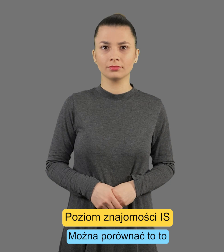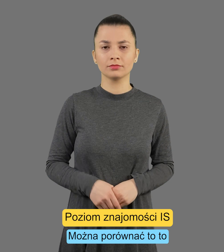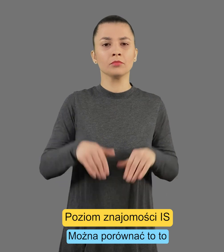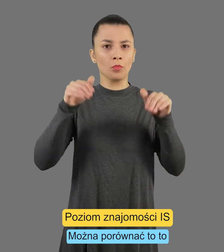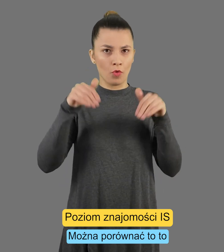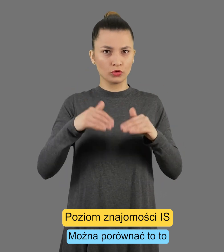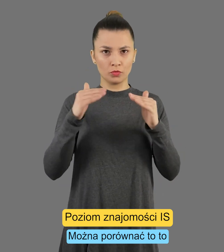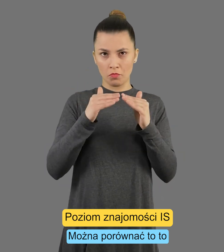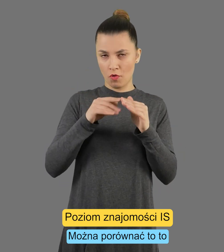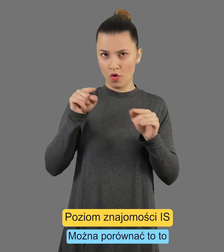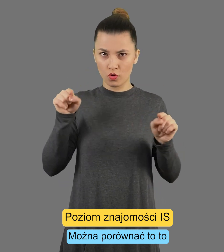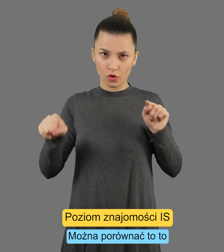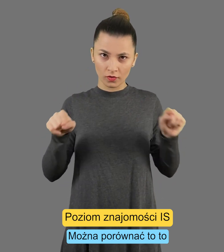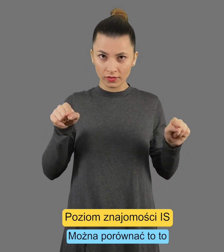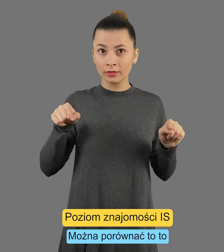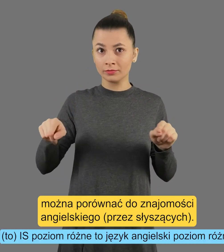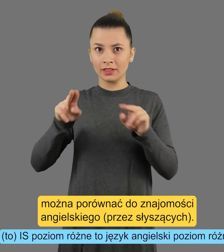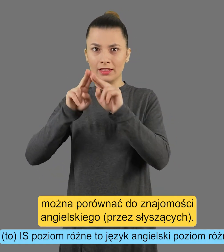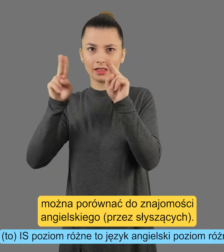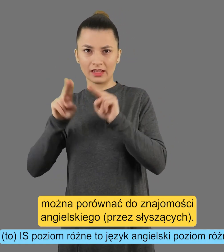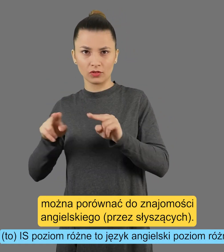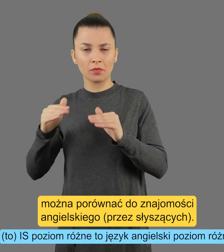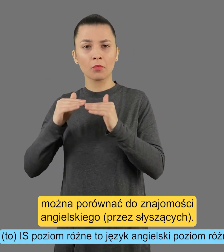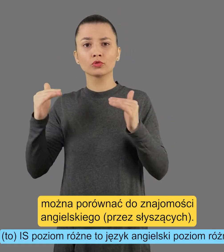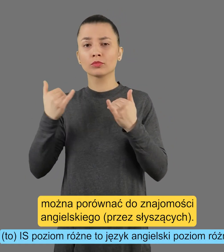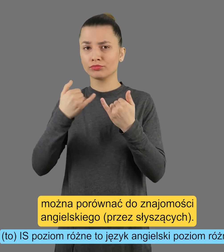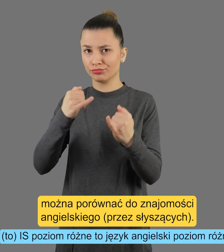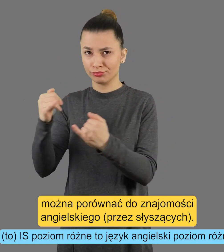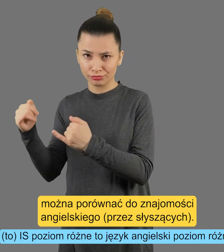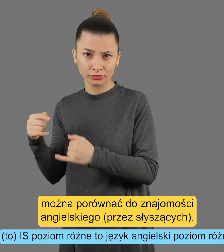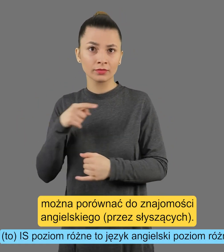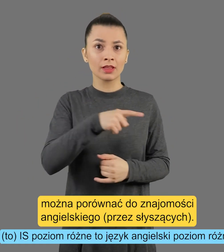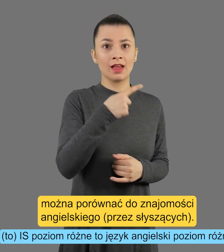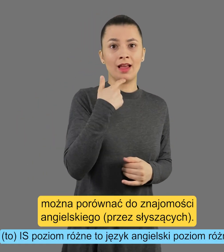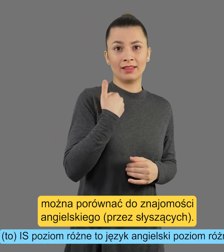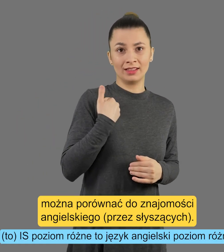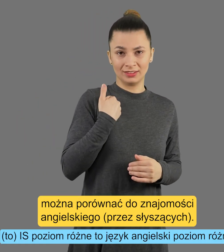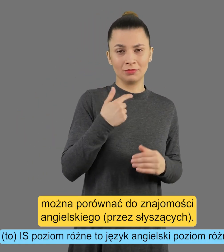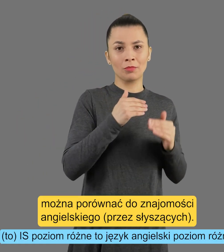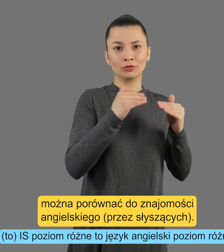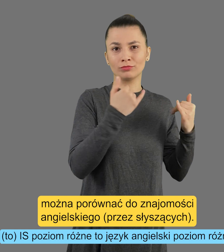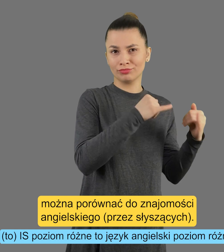The level of knowledge of IS can be compared to the knowledge of English (by hearing people).